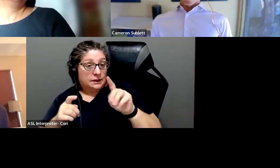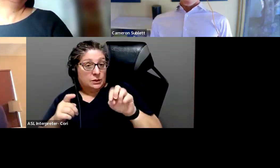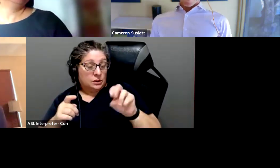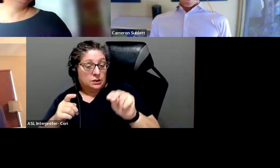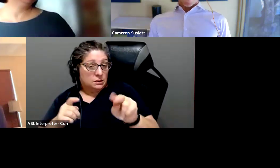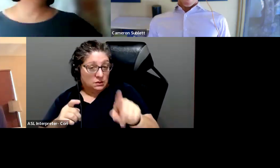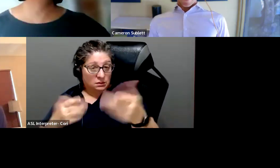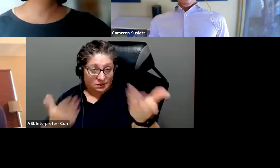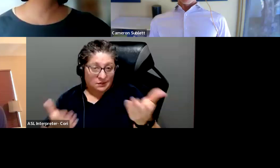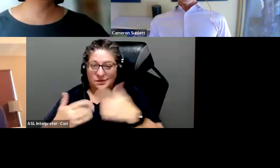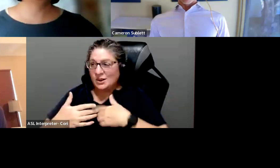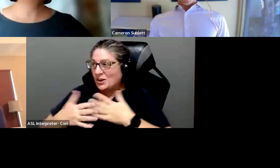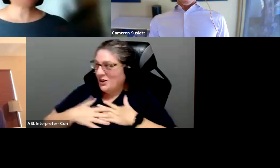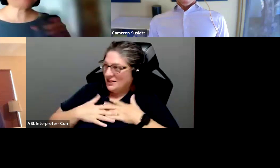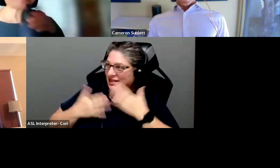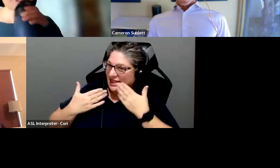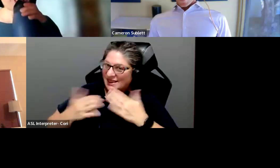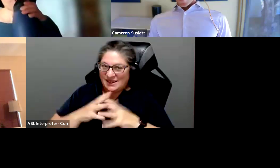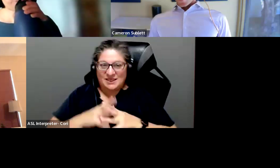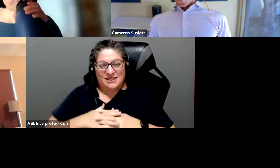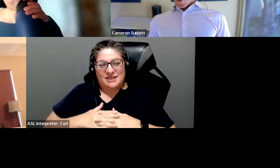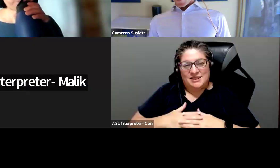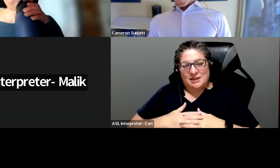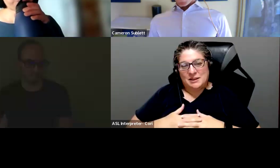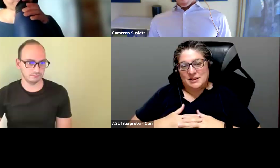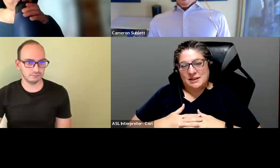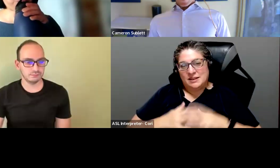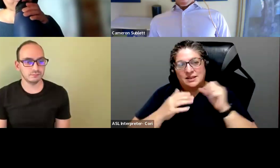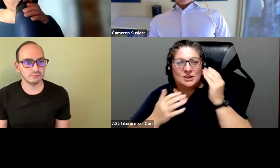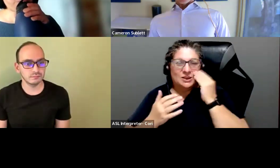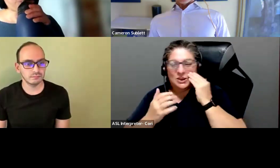All that is gracious of you. I cannot really